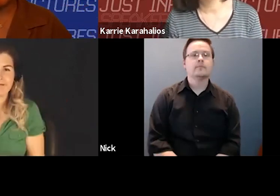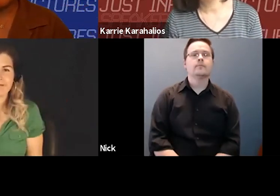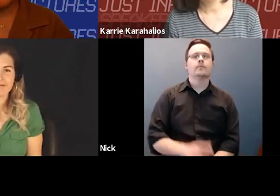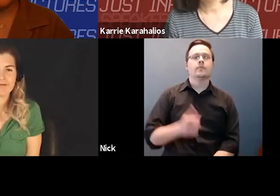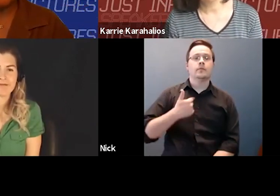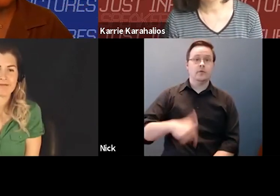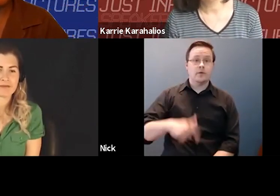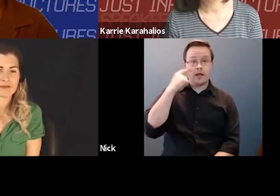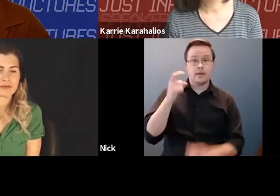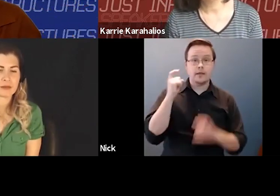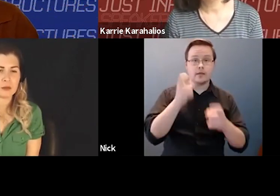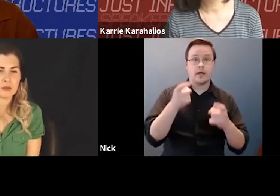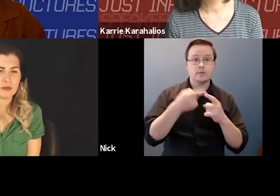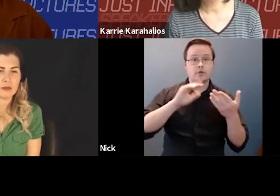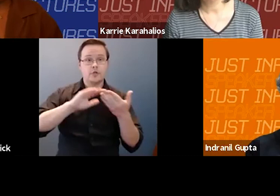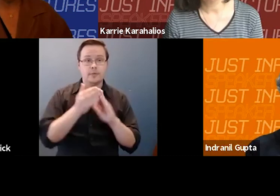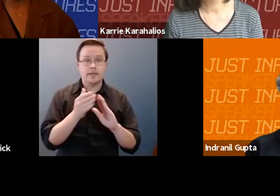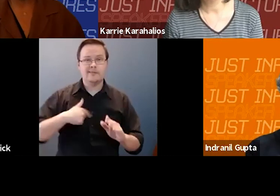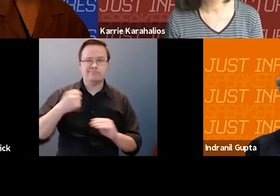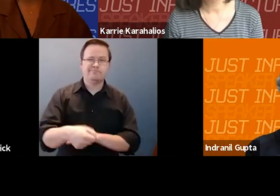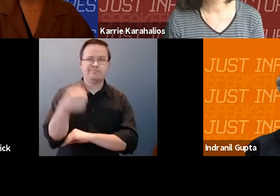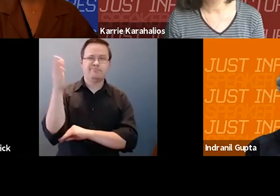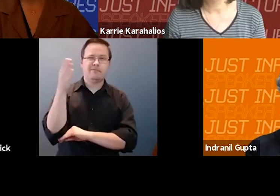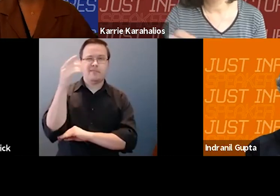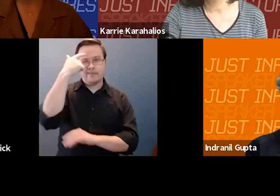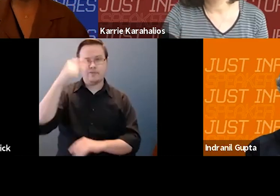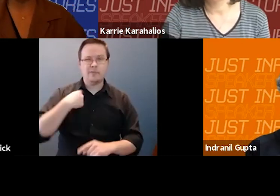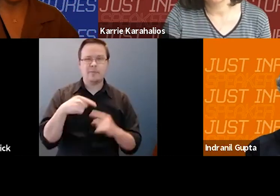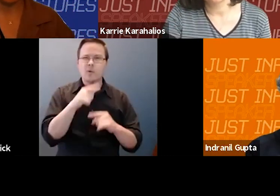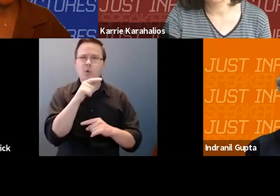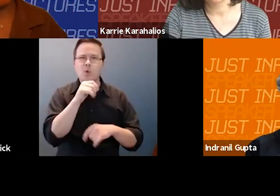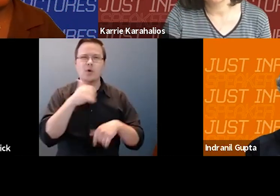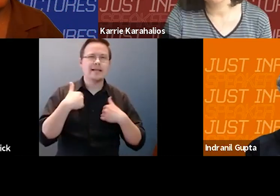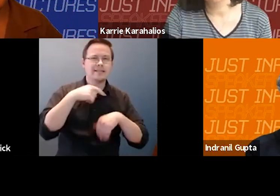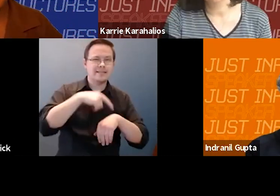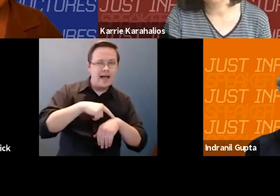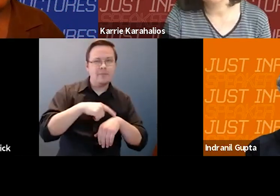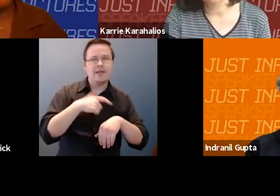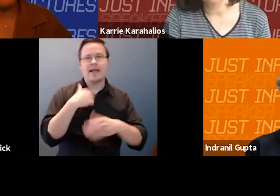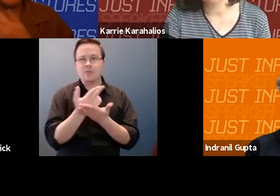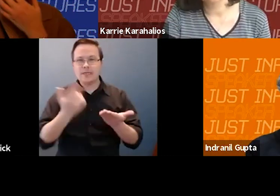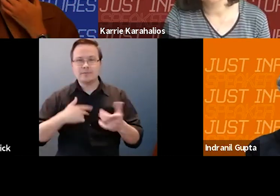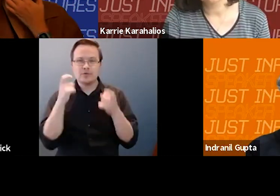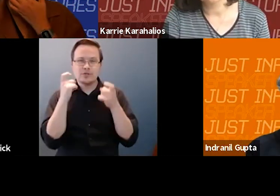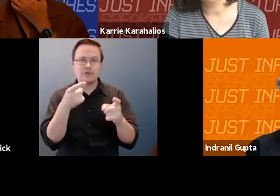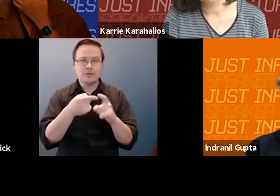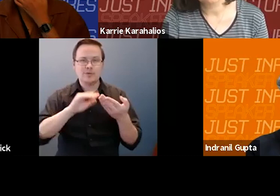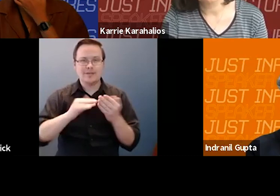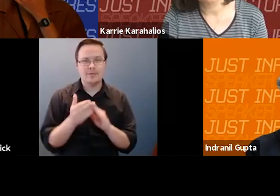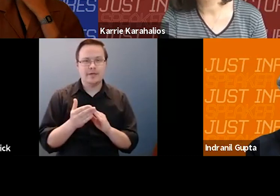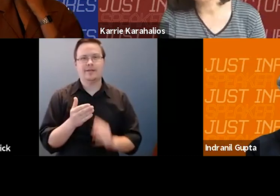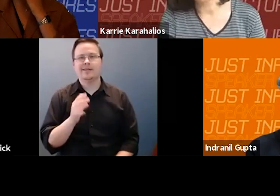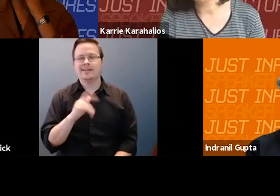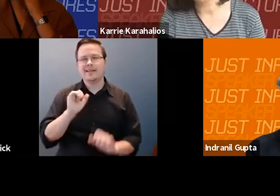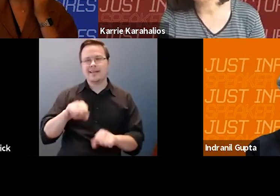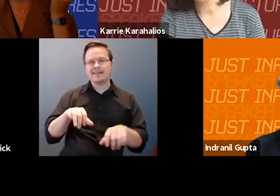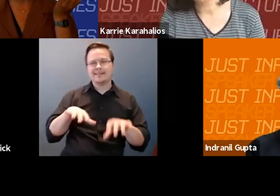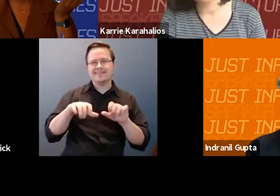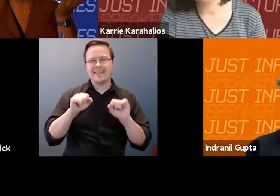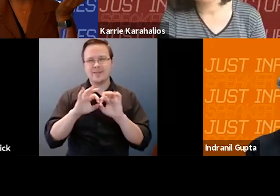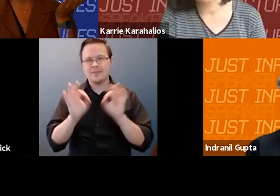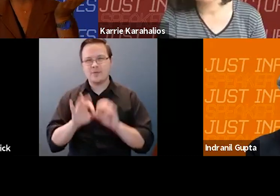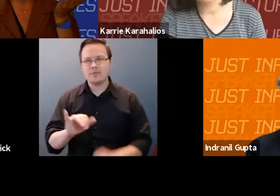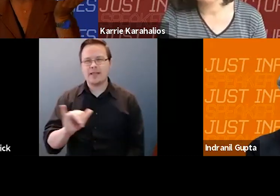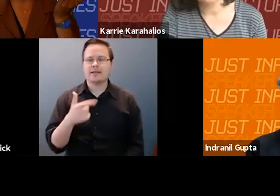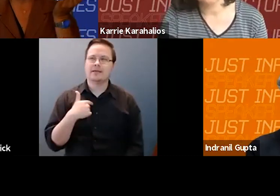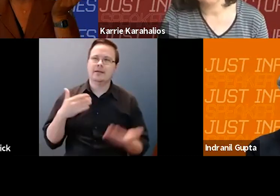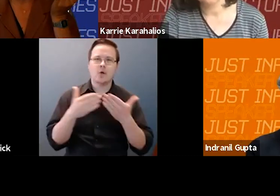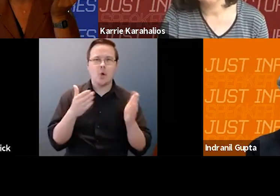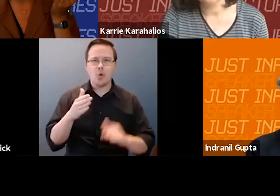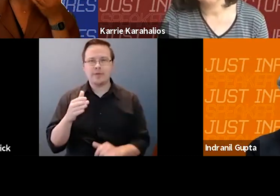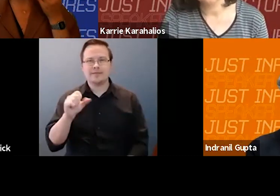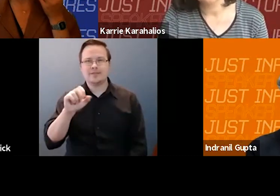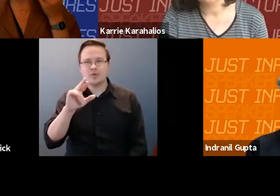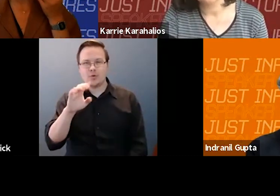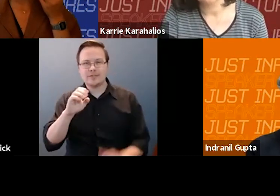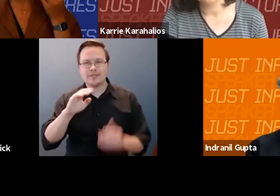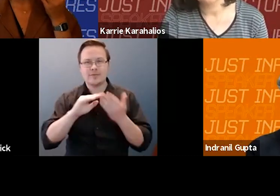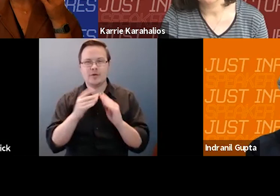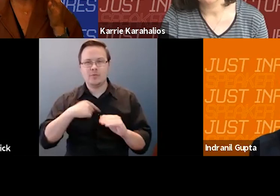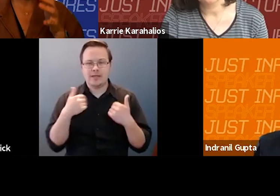Um, well I think the contributions to the community thing raises a flag for me about who has the time and resources to contribute to the community. It's kind of like, it can take the form of like you know like an open source communities where you have